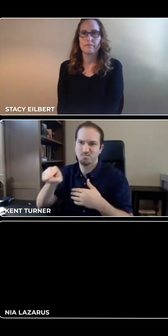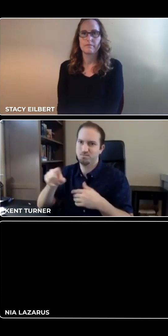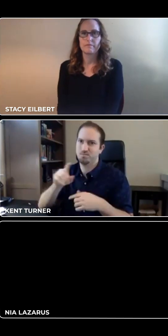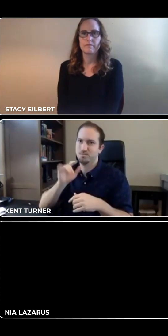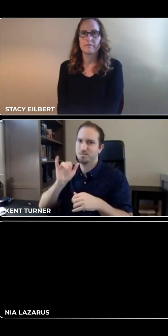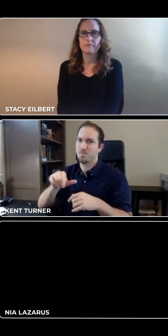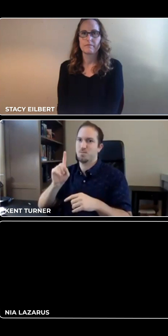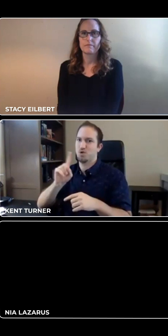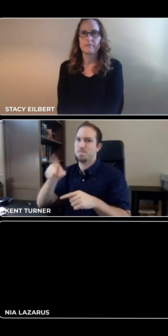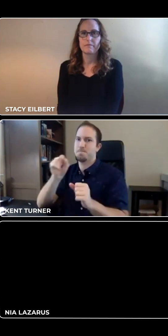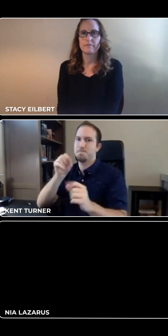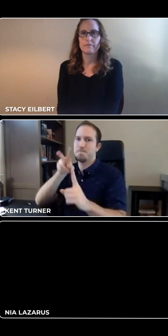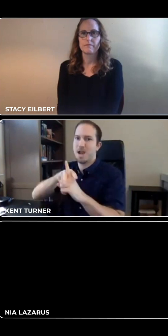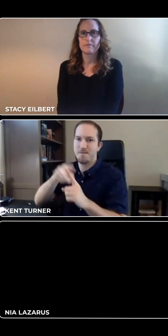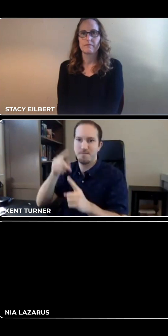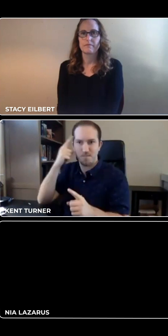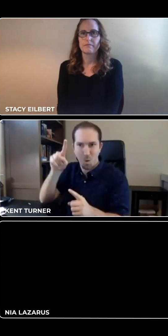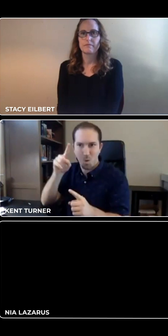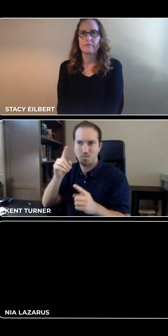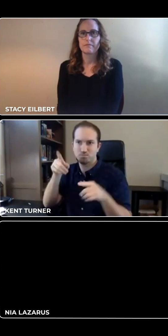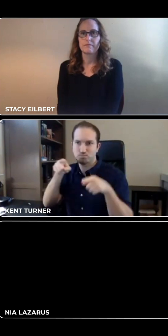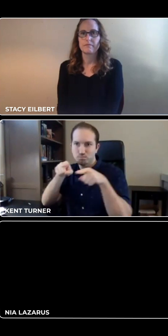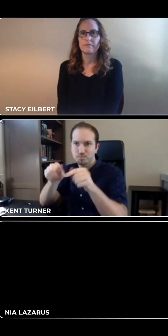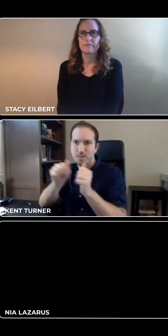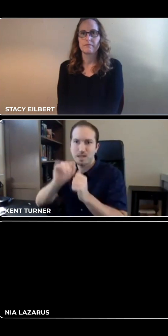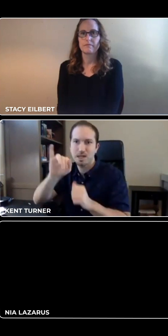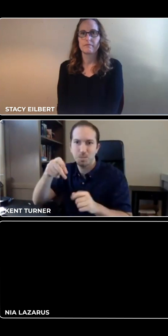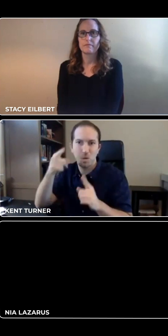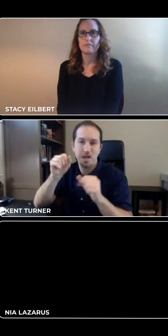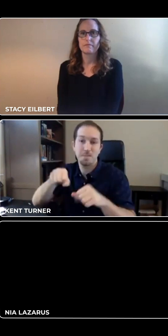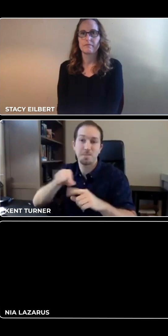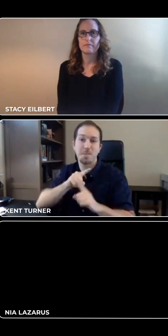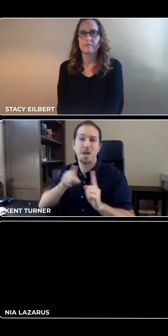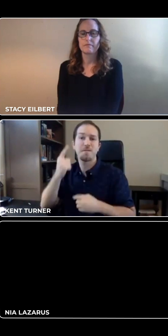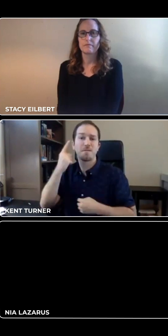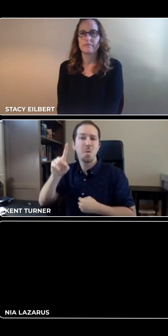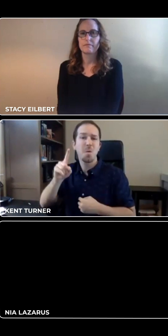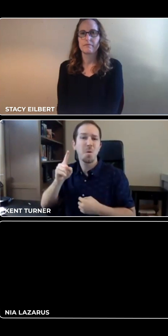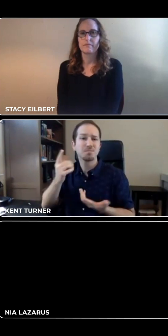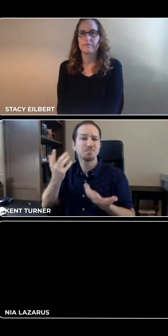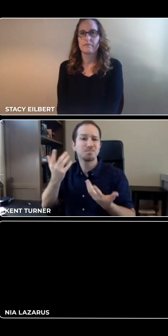the CTE type-of programs. And that's where it applies the most. And that's where it aligns